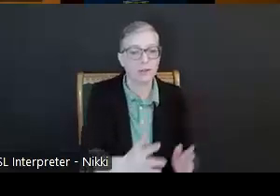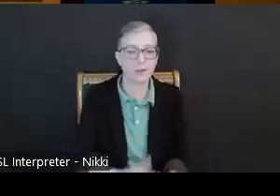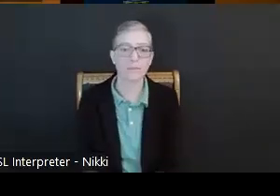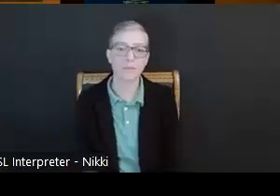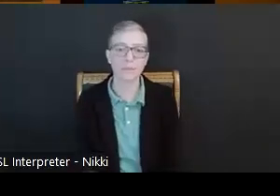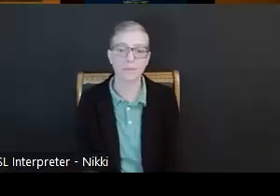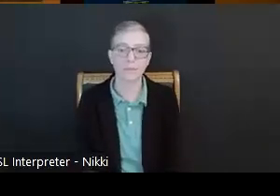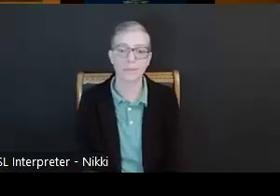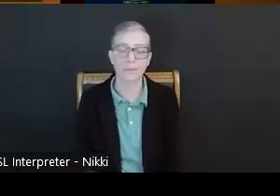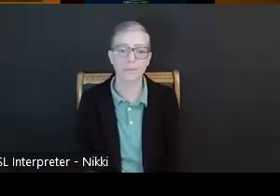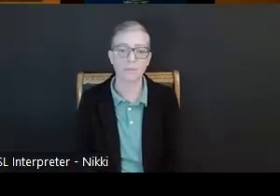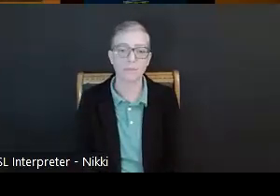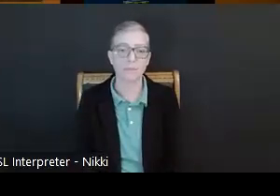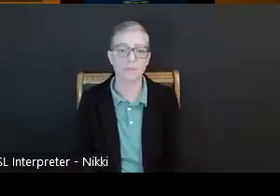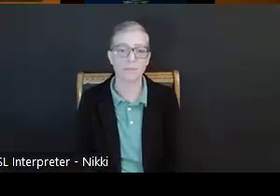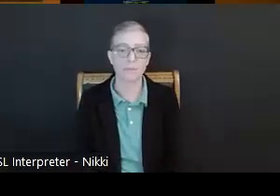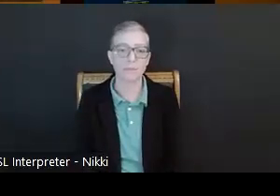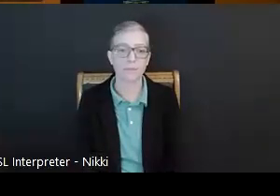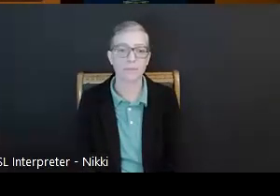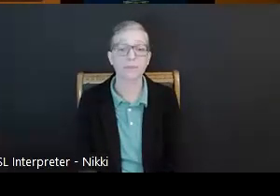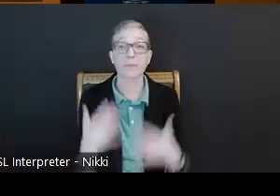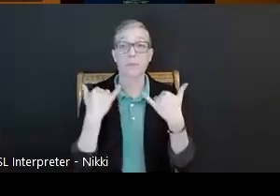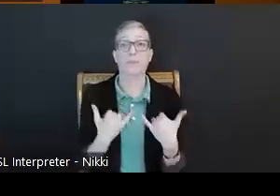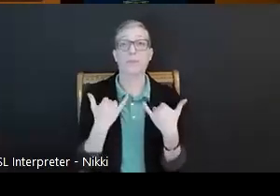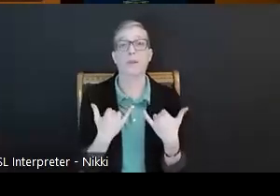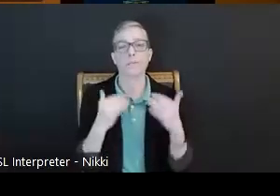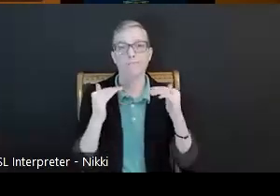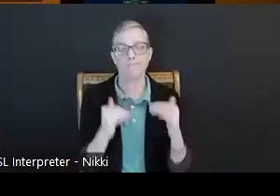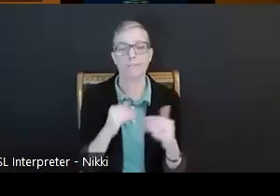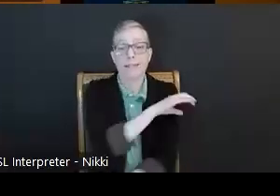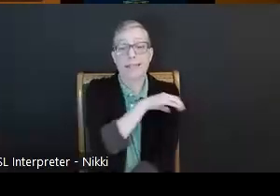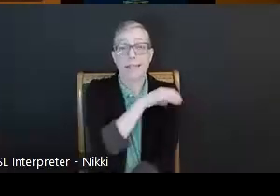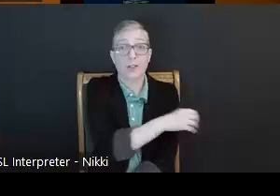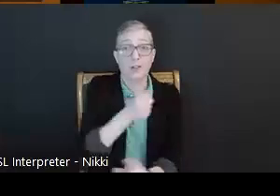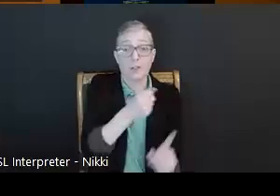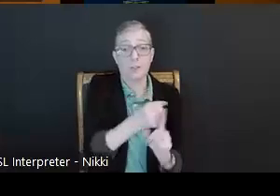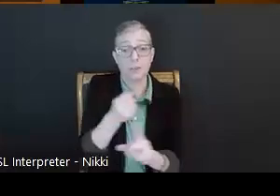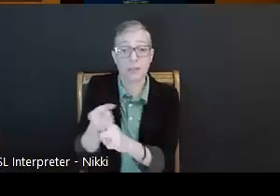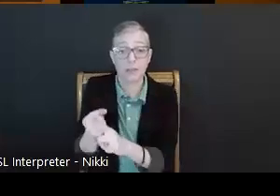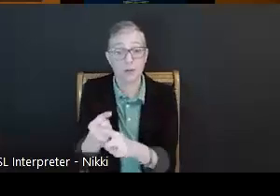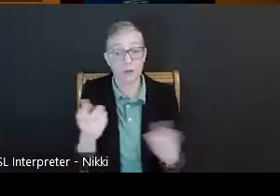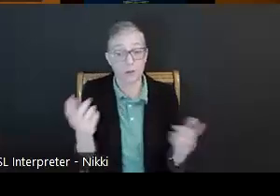so to kind of summarize the clinical implications of This dietic Life review um and I think in a